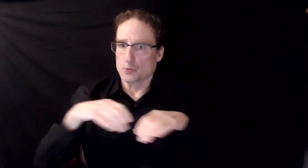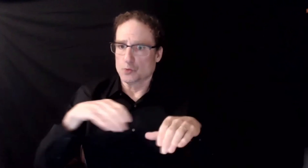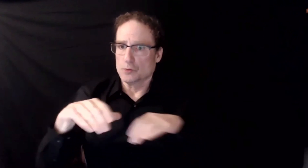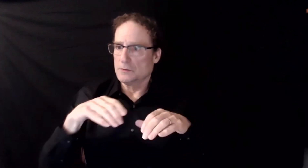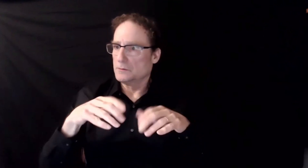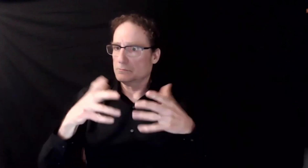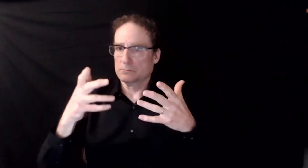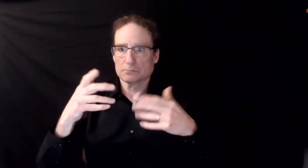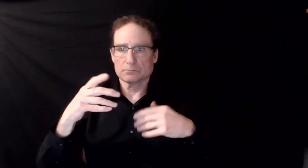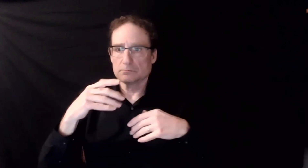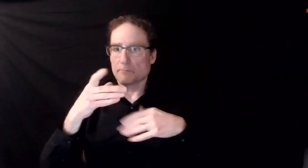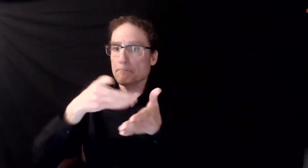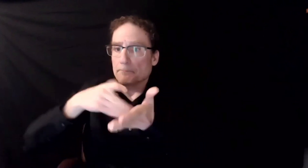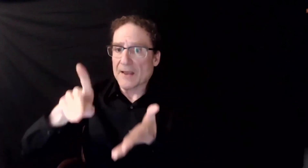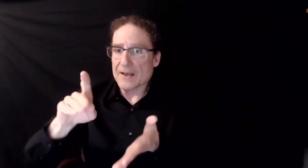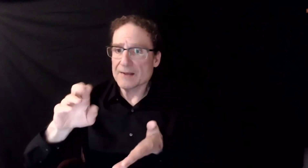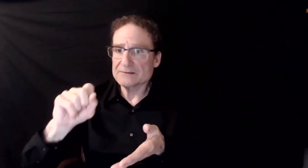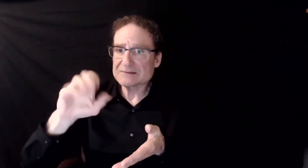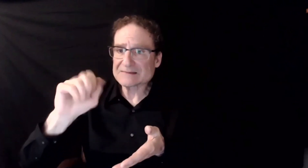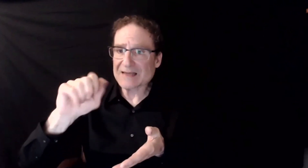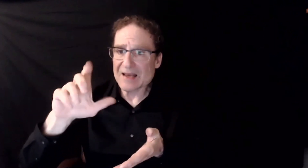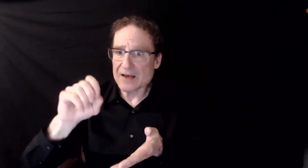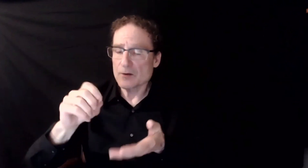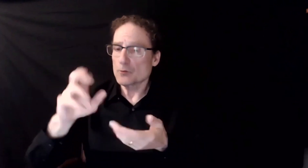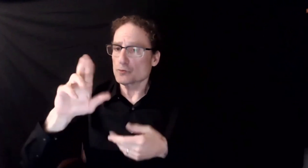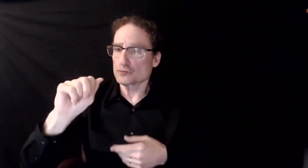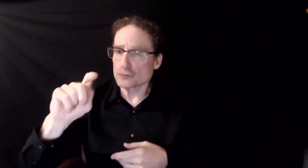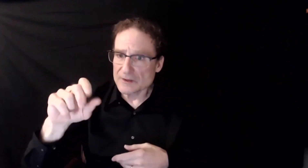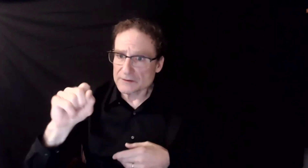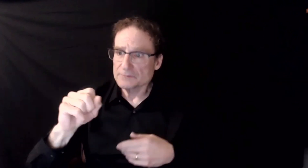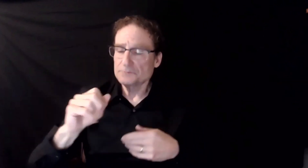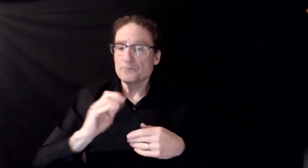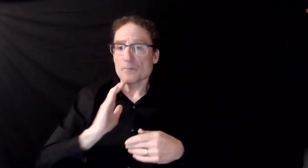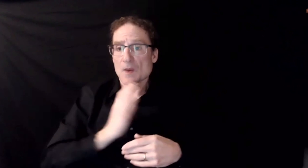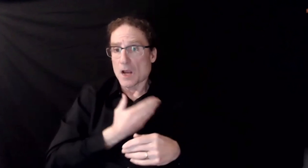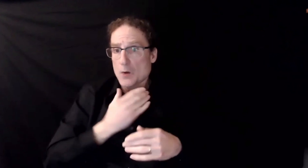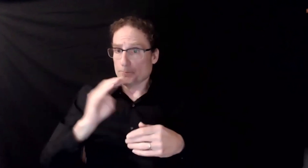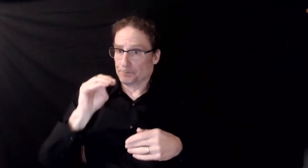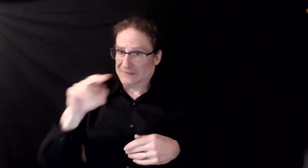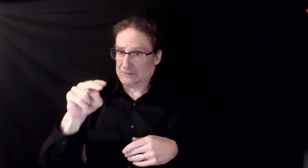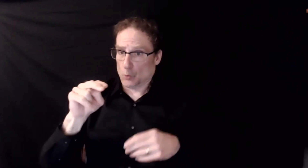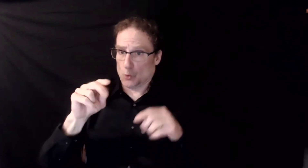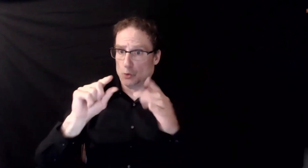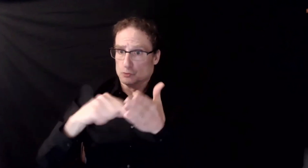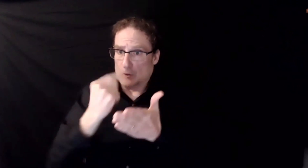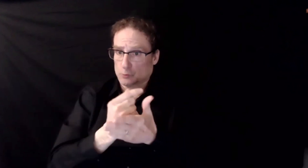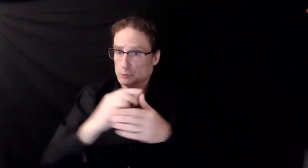Perhaps we need to survey to assess how we're doing and what are the pay rates